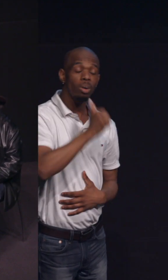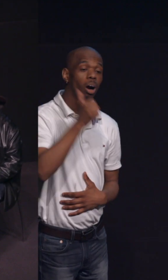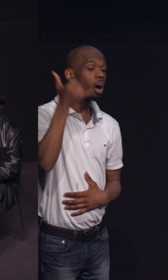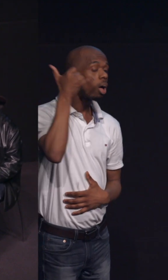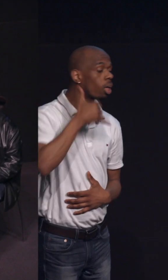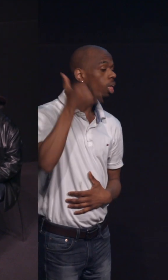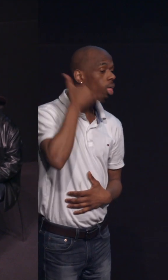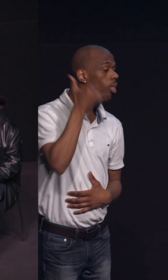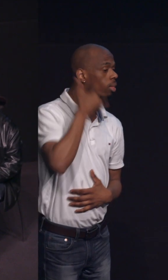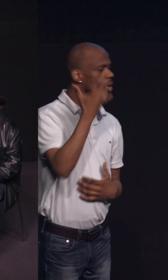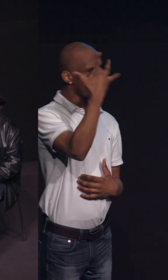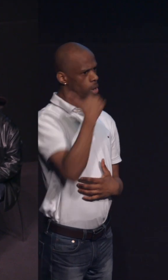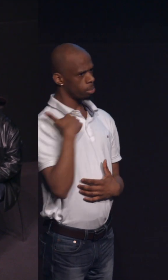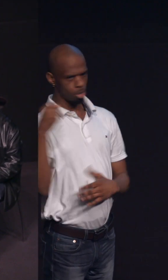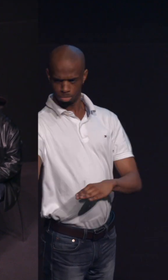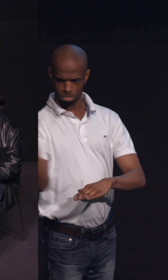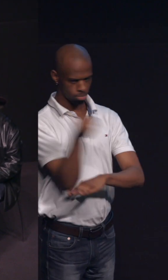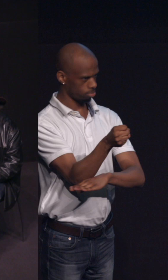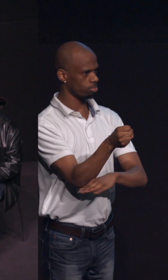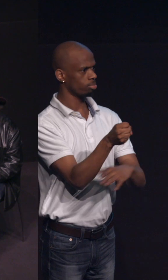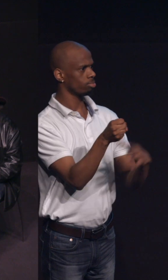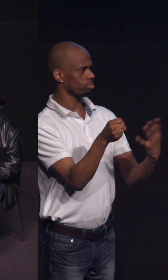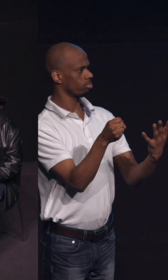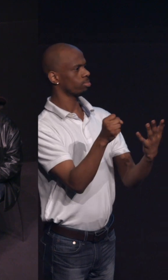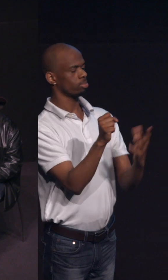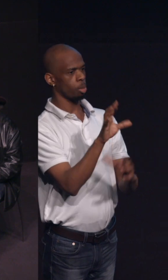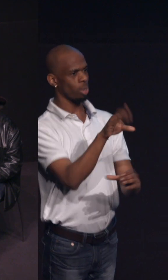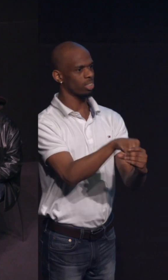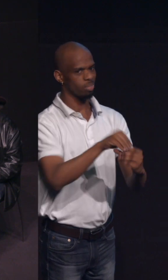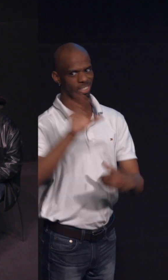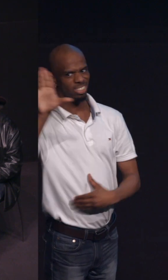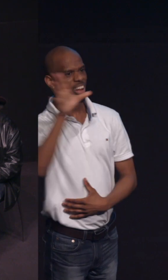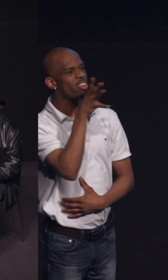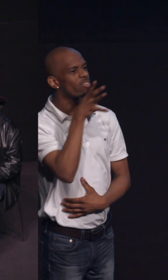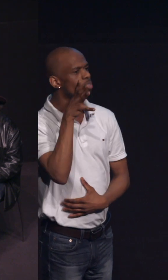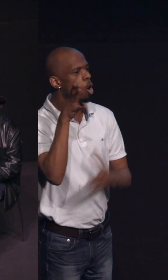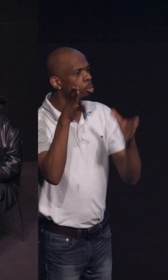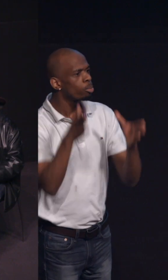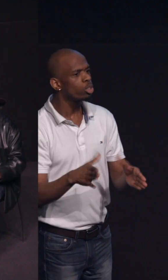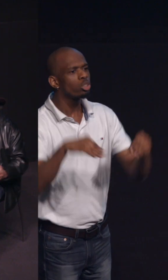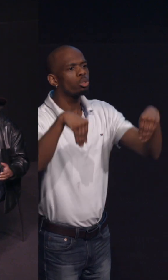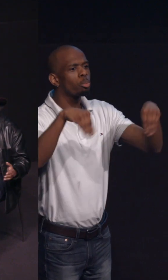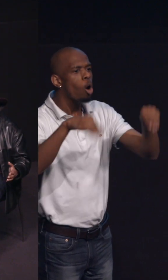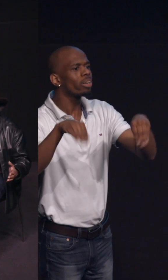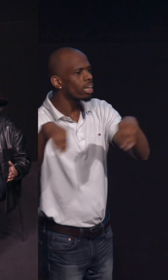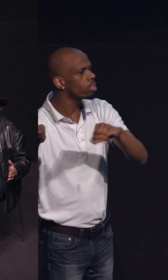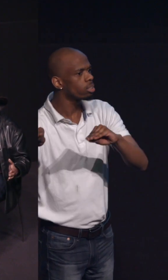a Black farmer to participate in farmers' market. We don't have 'em.